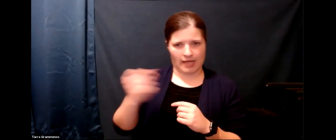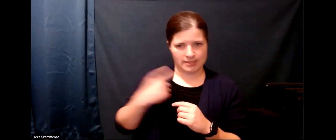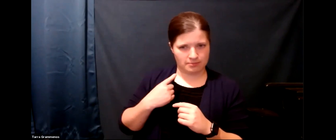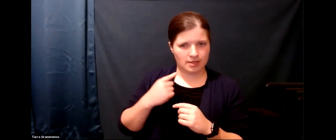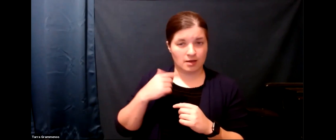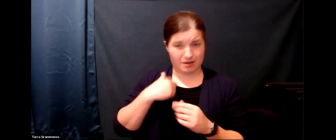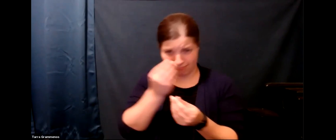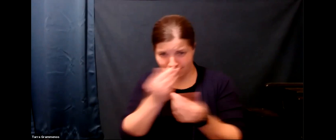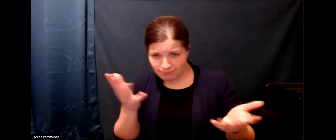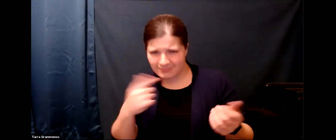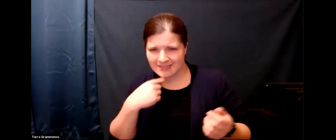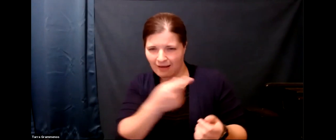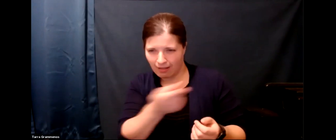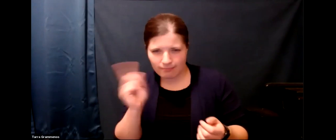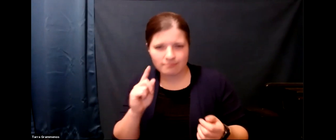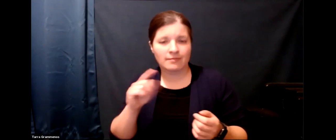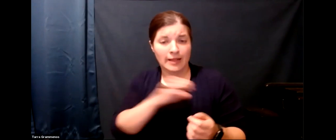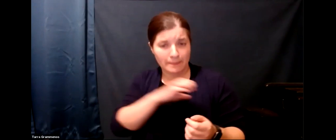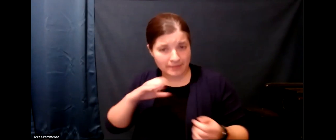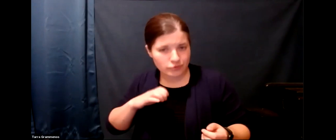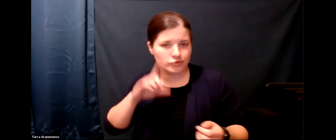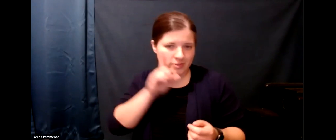Commission on Deaf, DeafBlind, and Hard of Hearing is